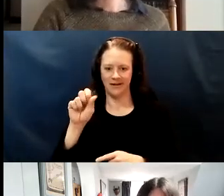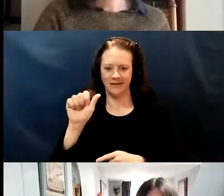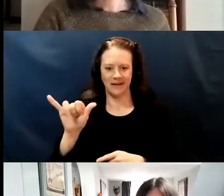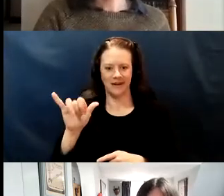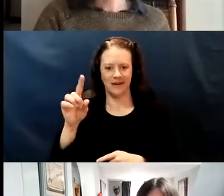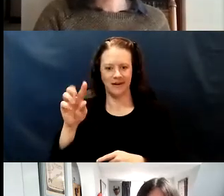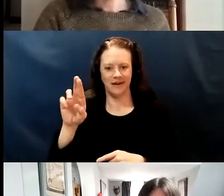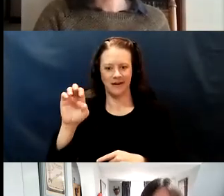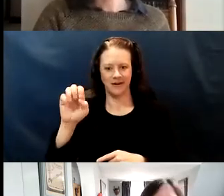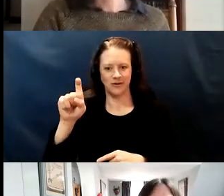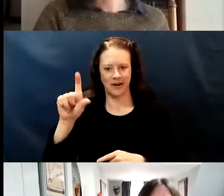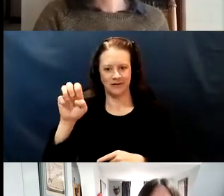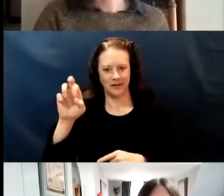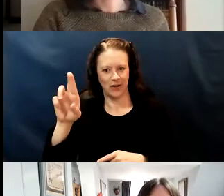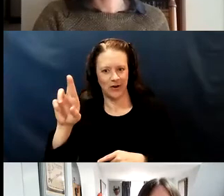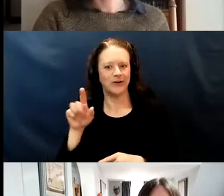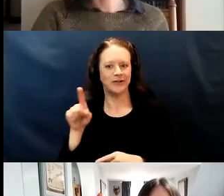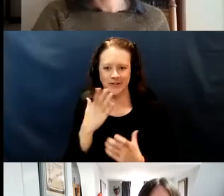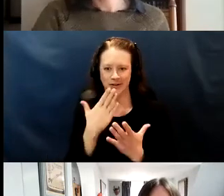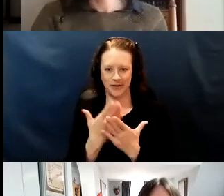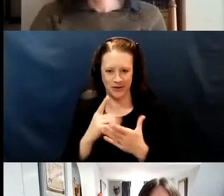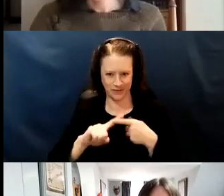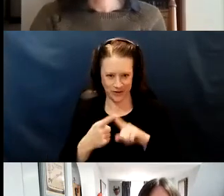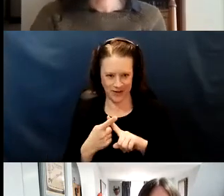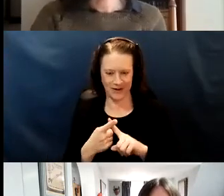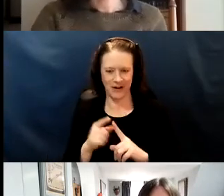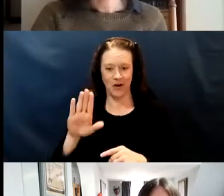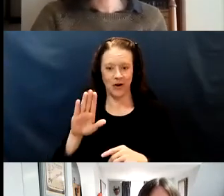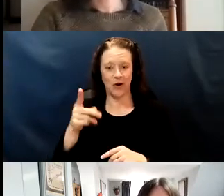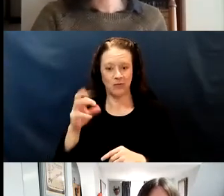good friend. And she -- her pronouns are she/her. She is a